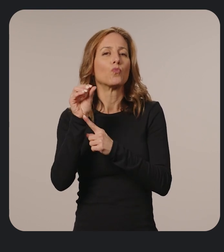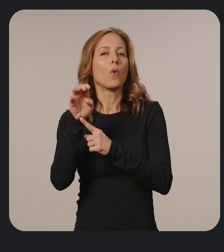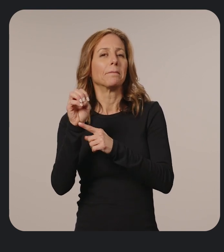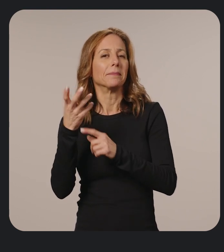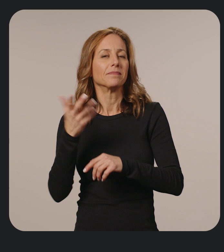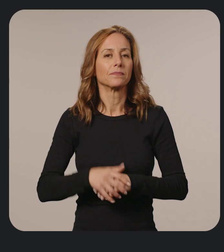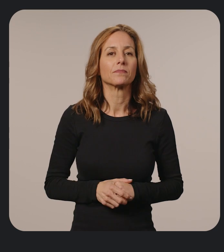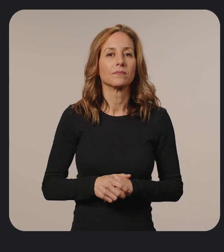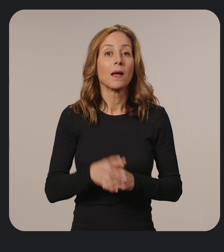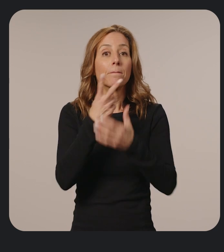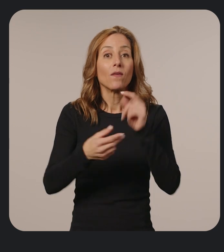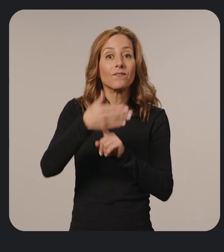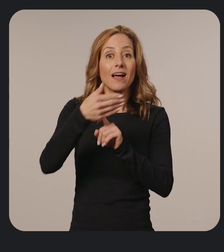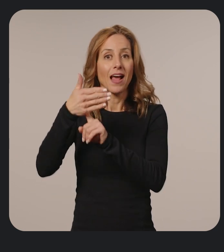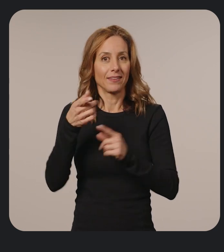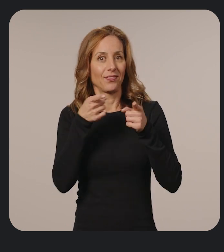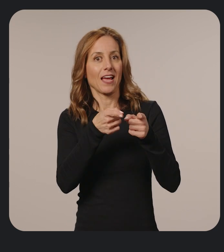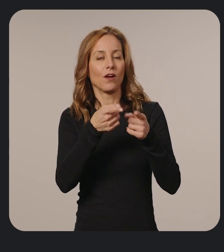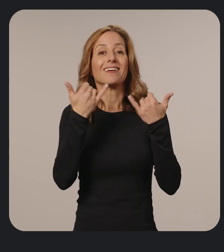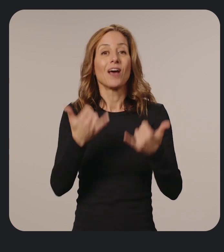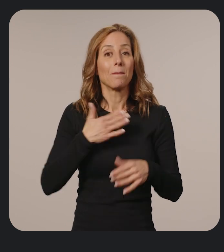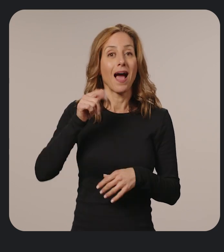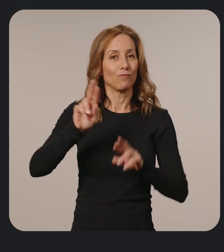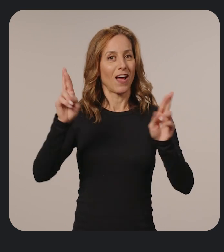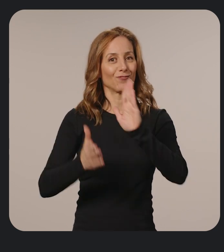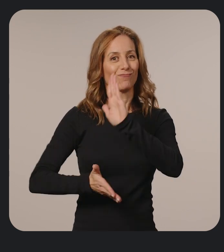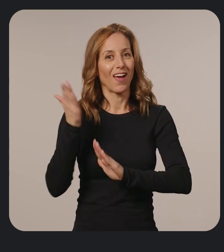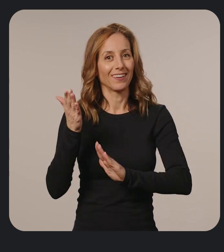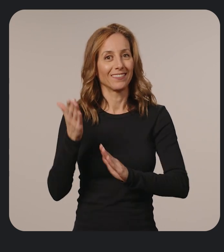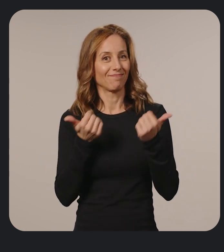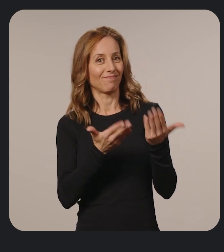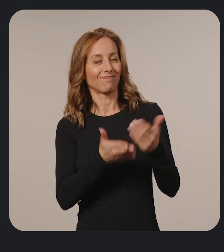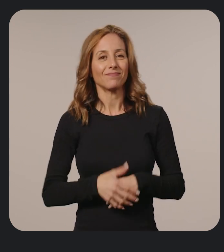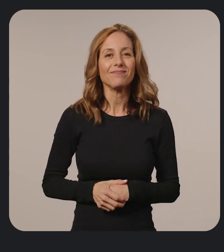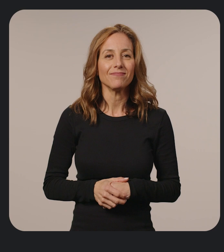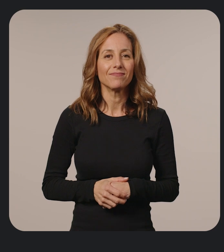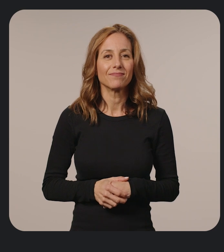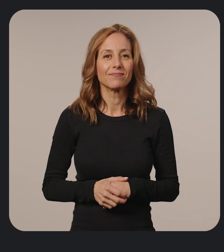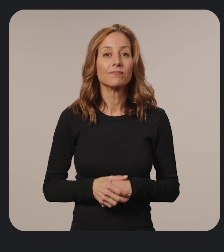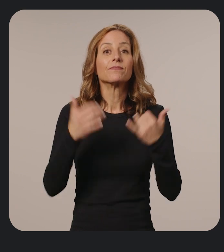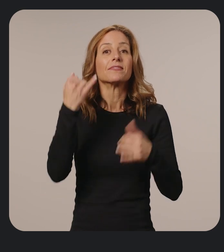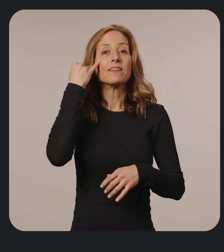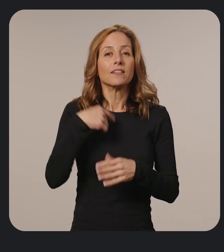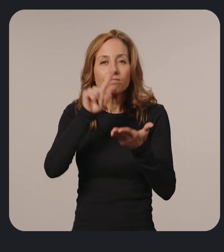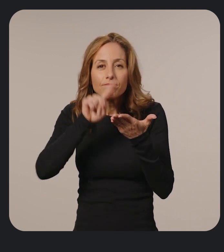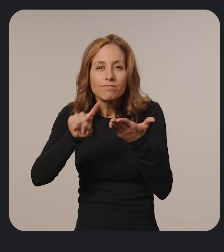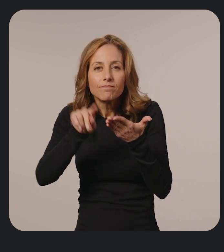as a typical Chrome user. All right, both those flags are there, and now my app is ready to run. There it is.